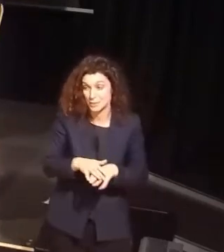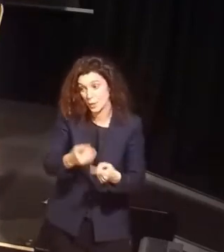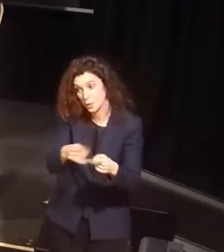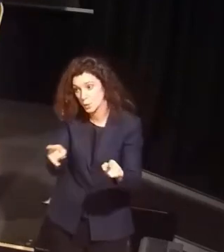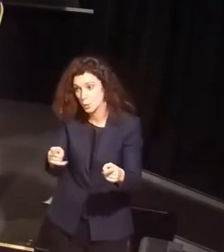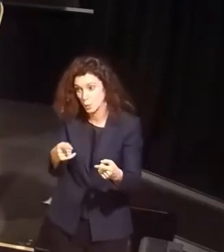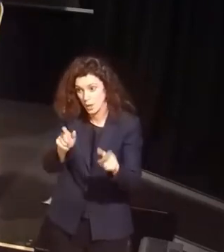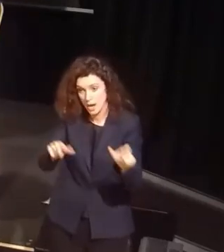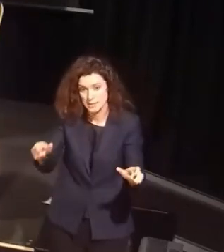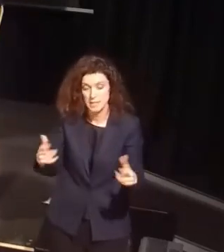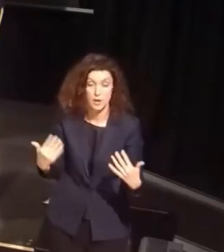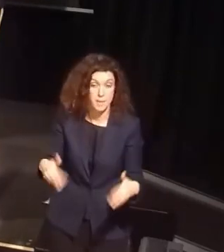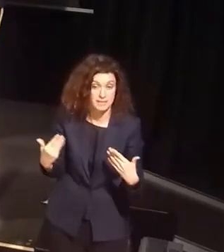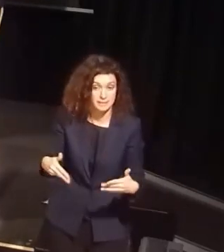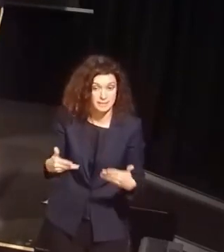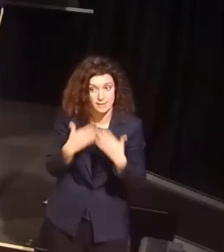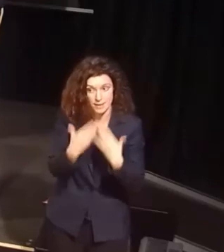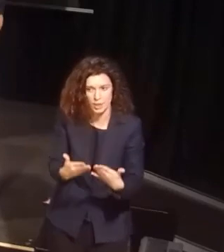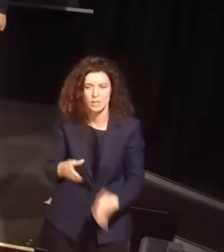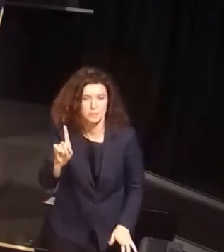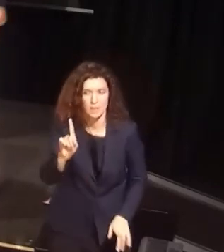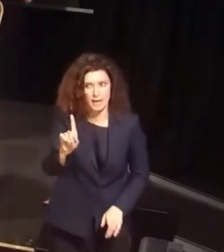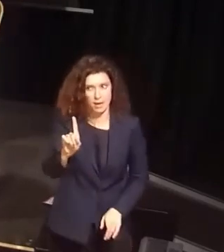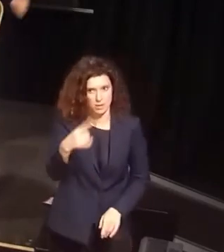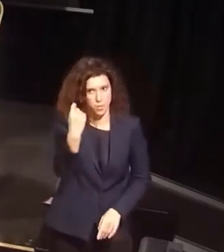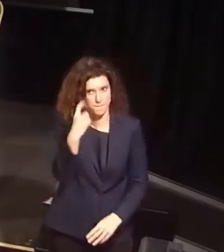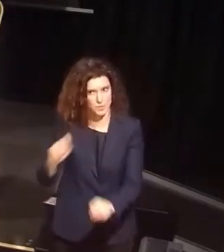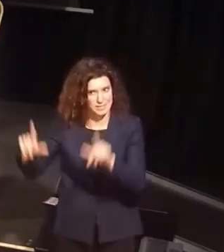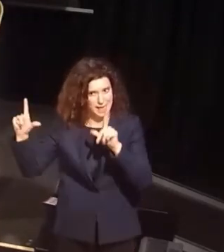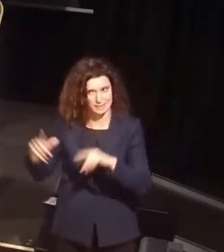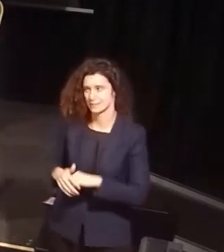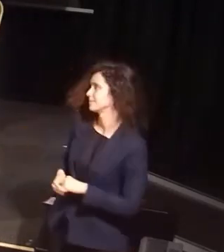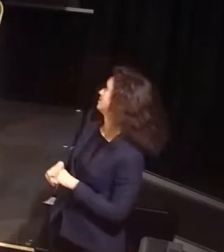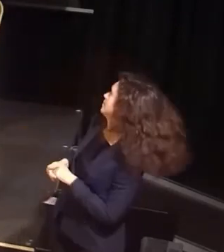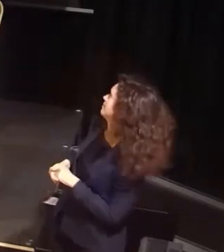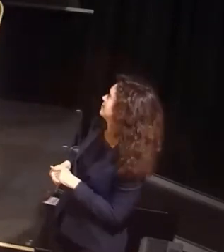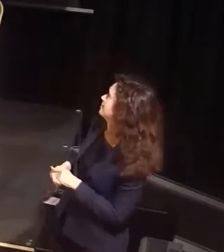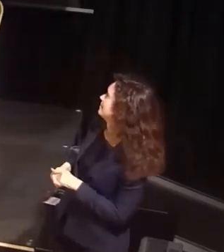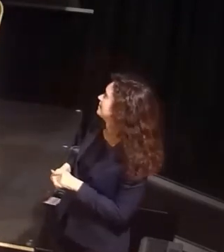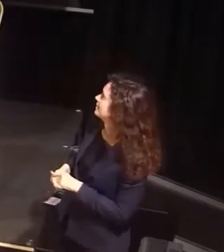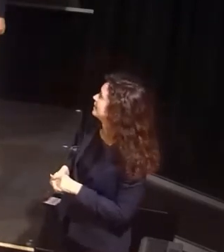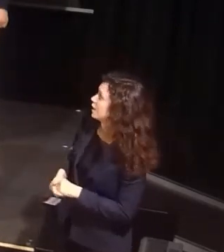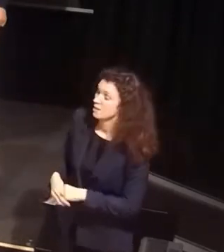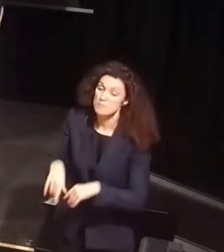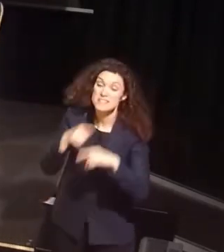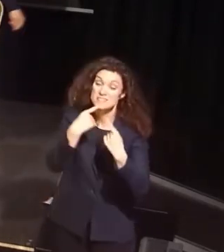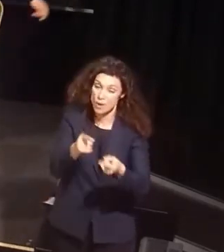Just one more slide, and... LAUGHS Ta-da! I told you I did the run! LAUGHS